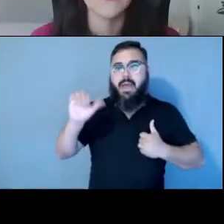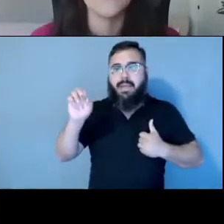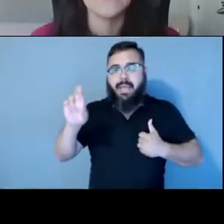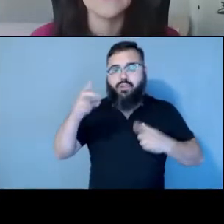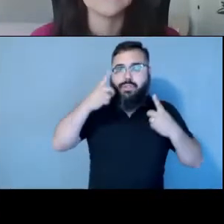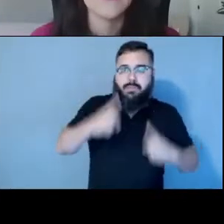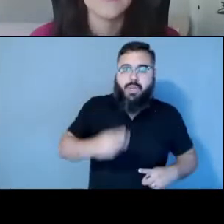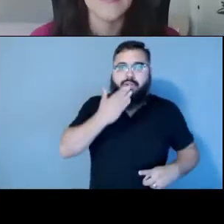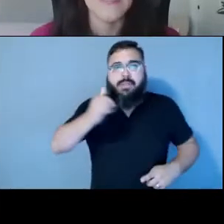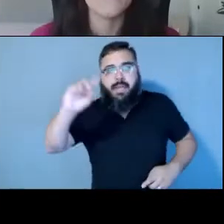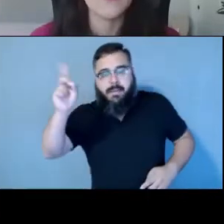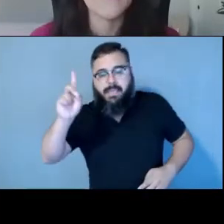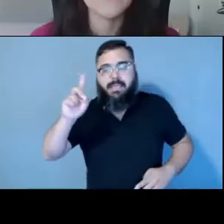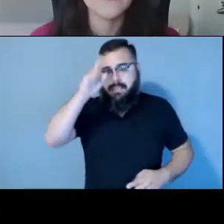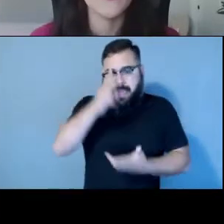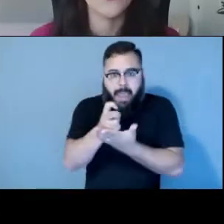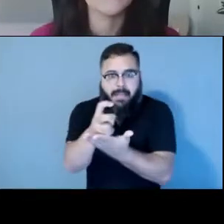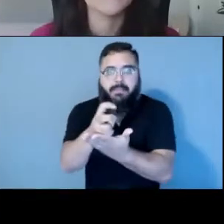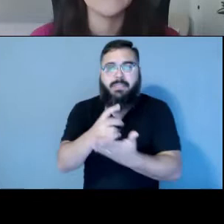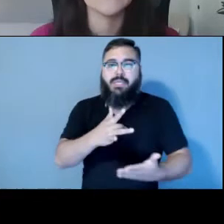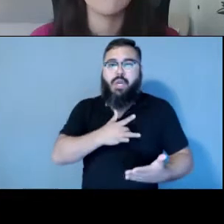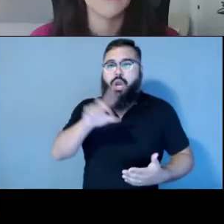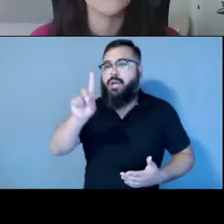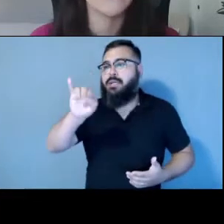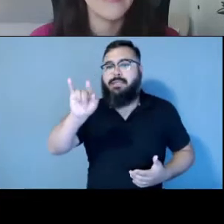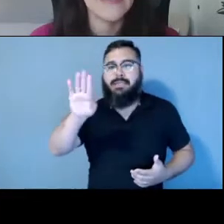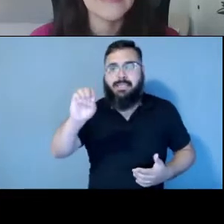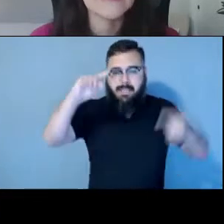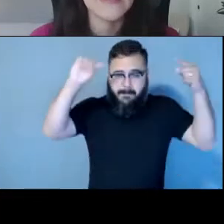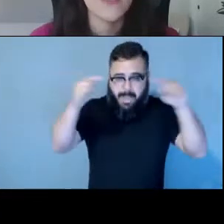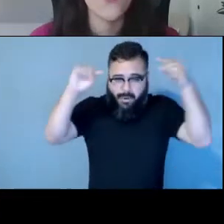diabetes, epilepsy, heart disease, migraine, headaches,